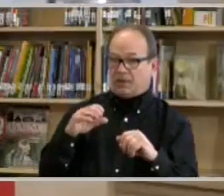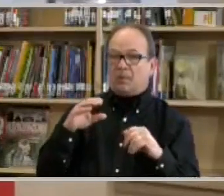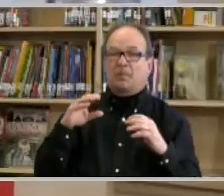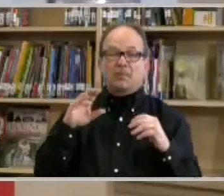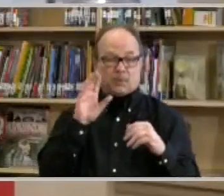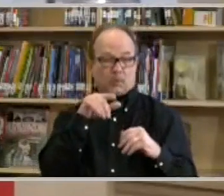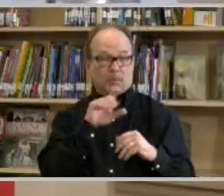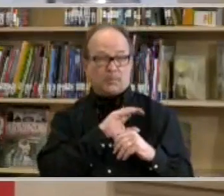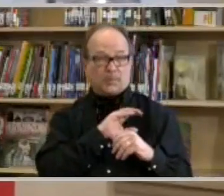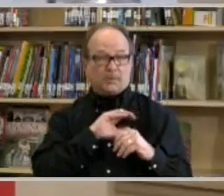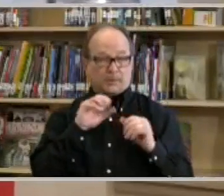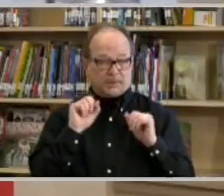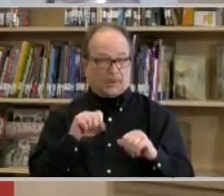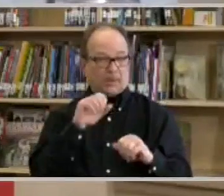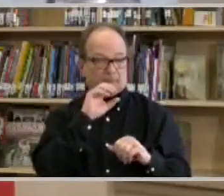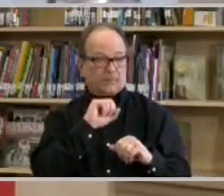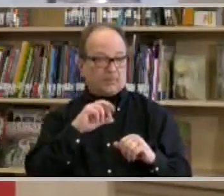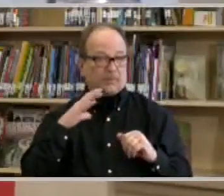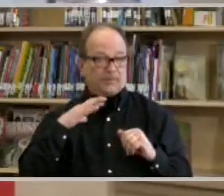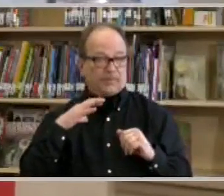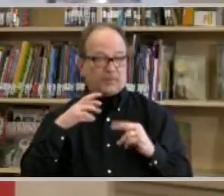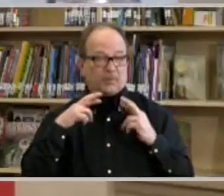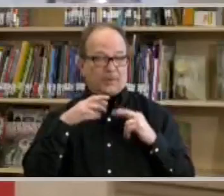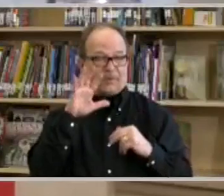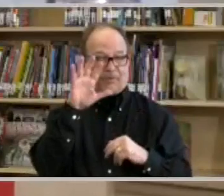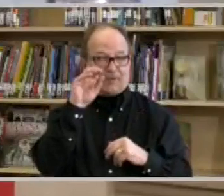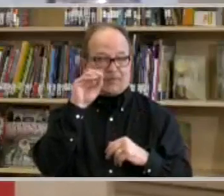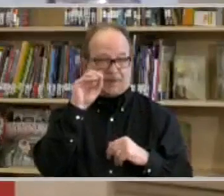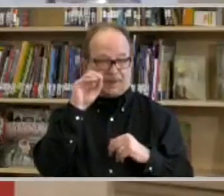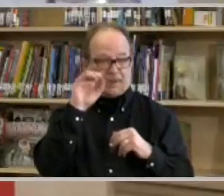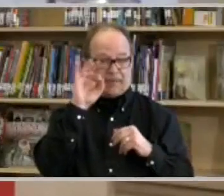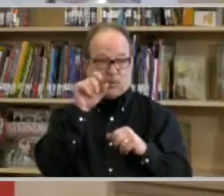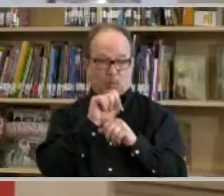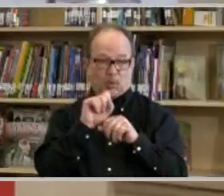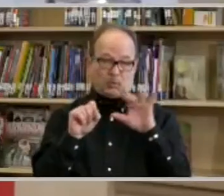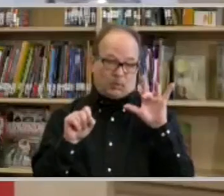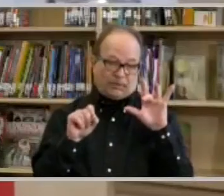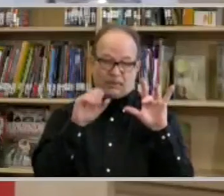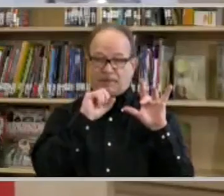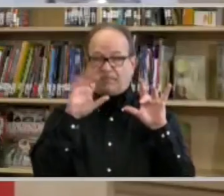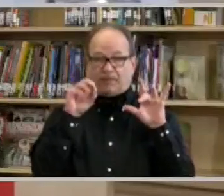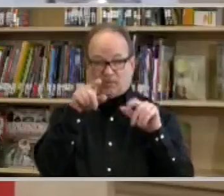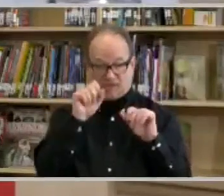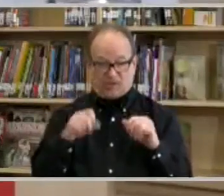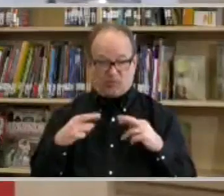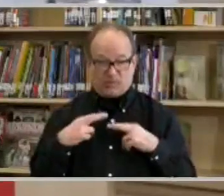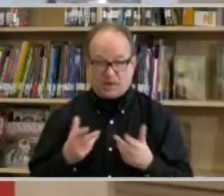POLICE OFFICERS CAN RETIRE AT